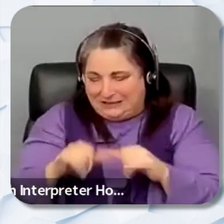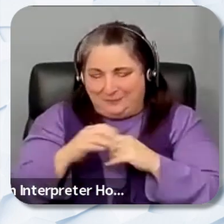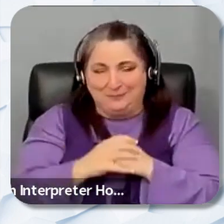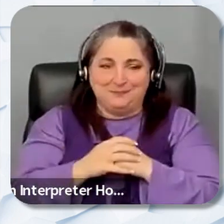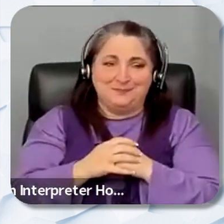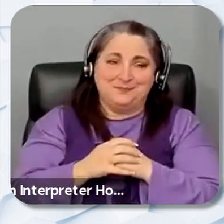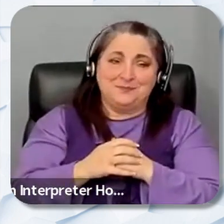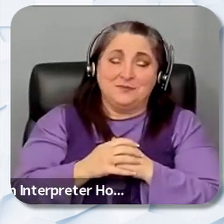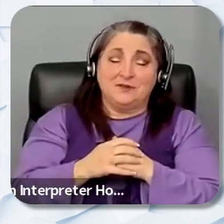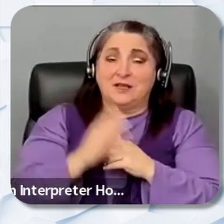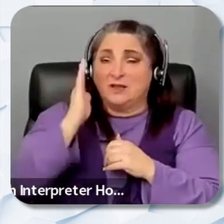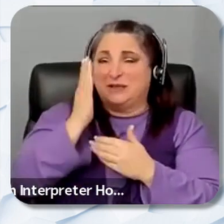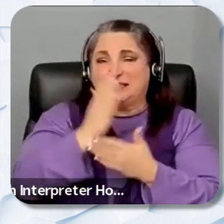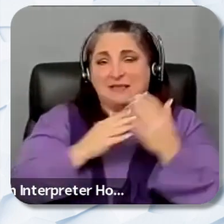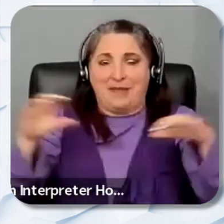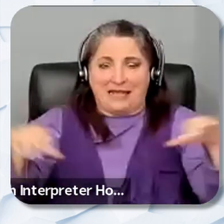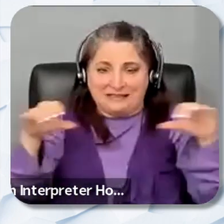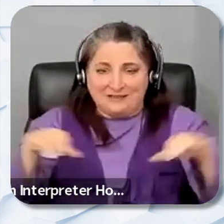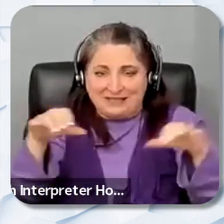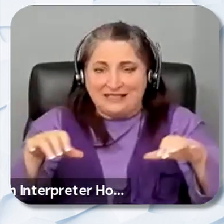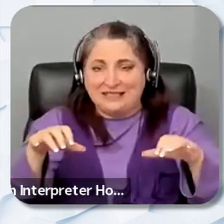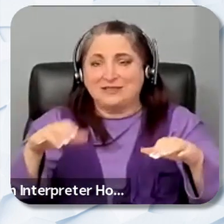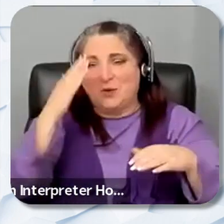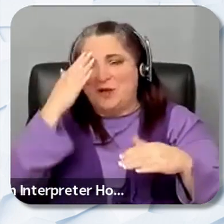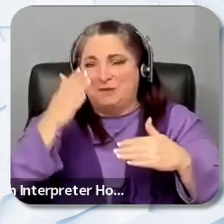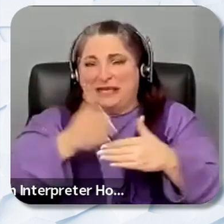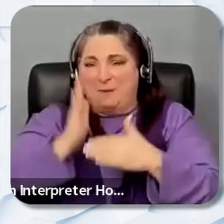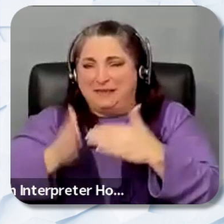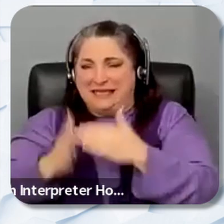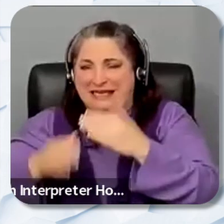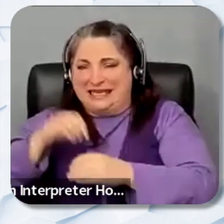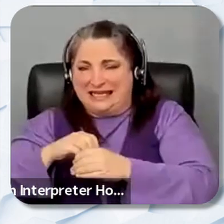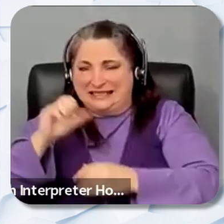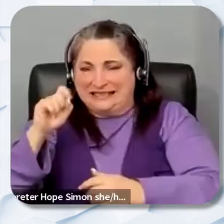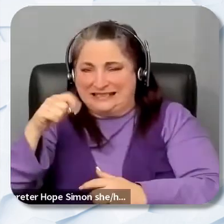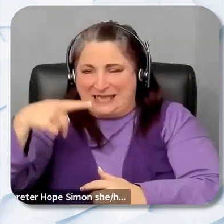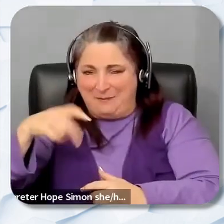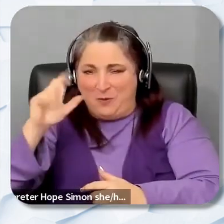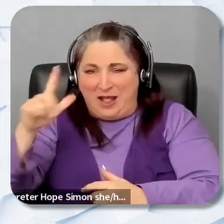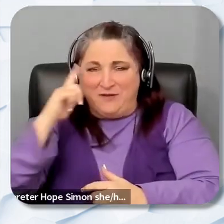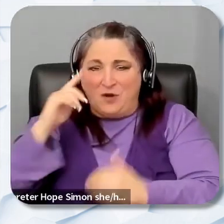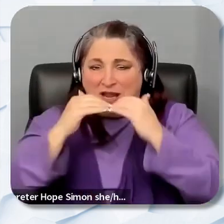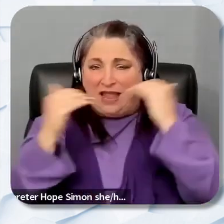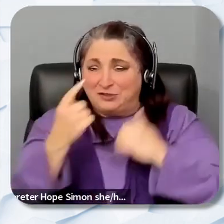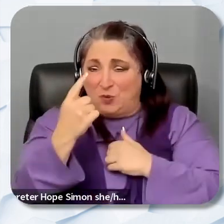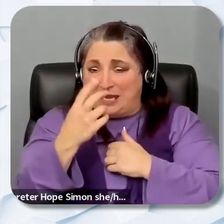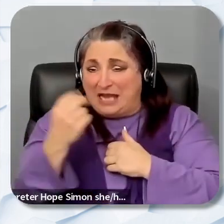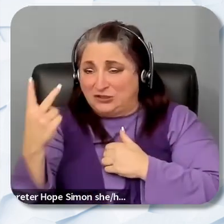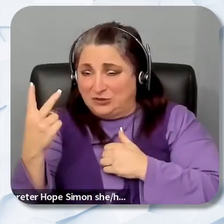CIM activities will be completed in. For Levels 1 and 2, you will be completing your student